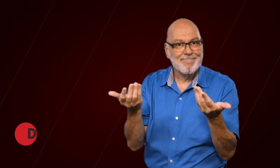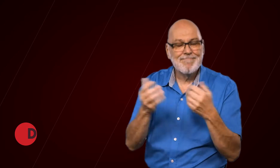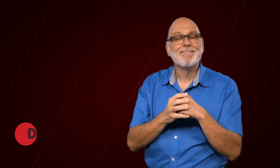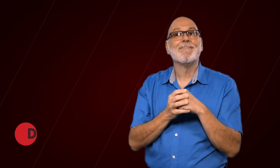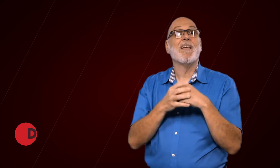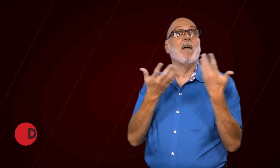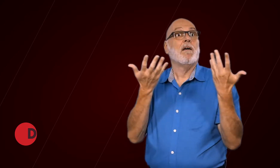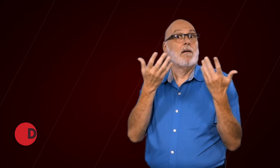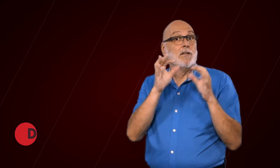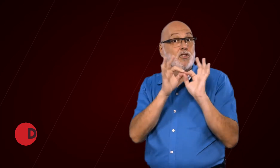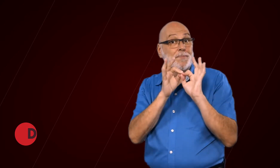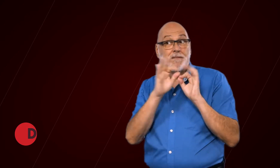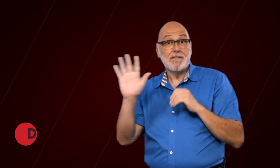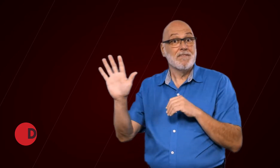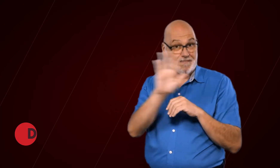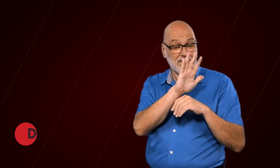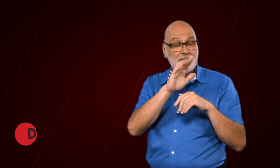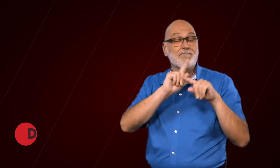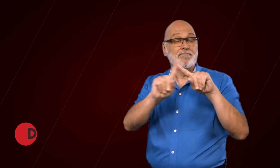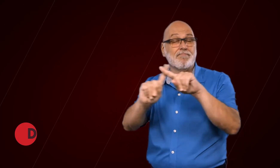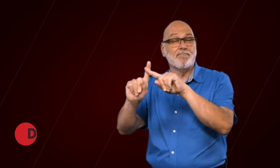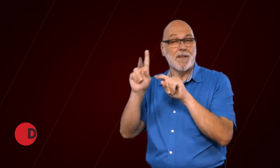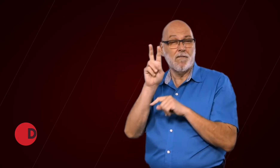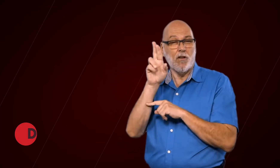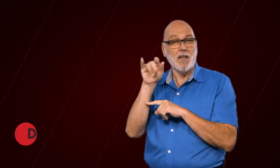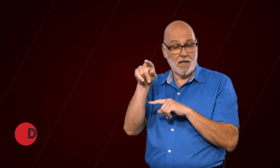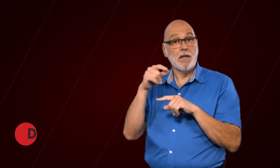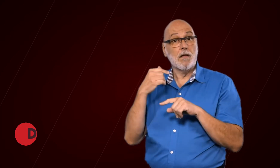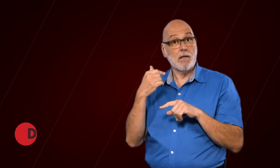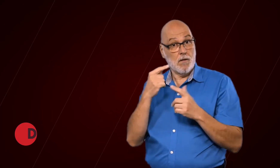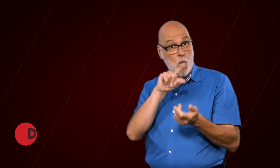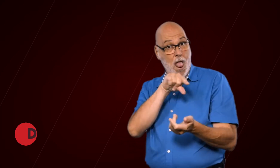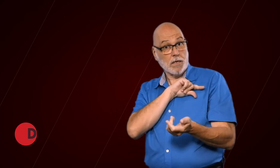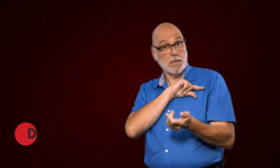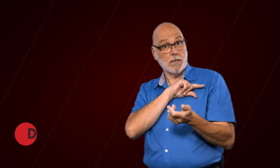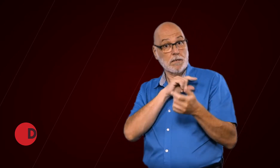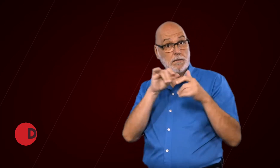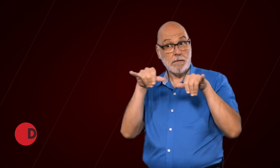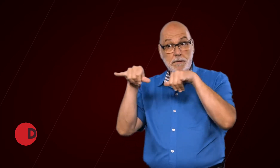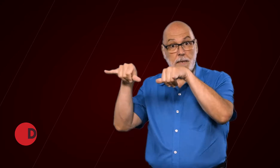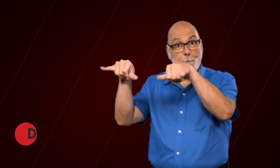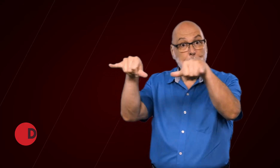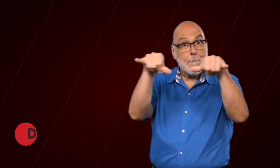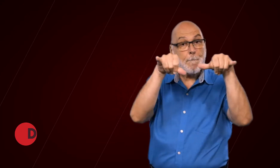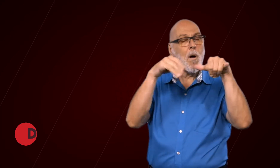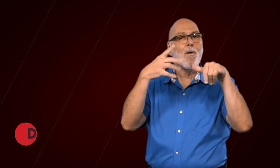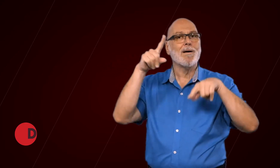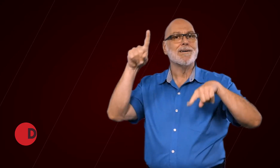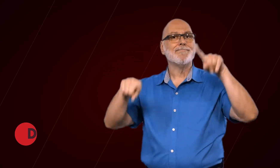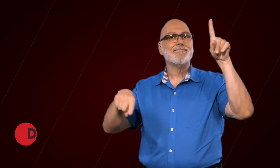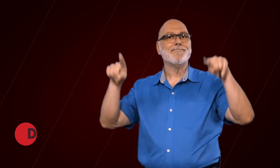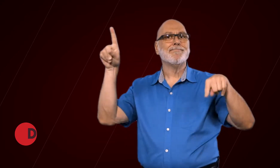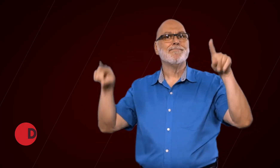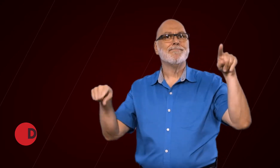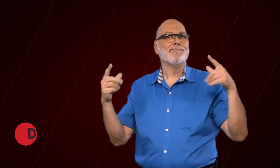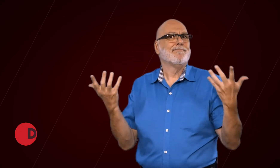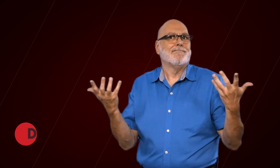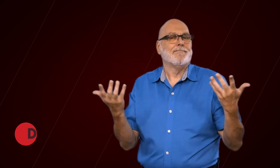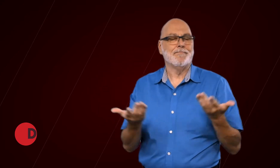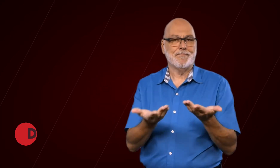can vary significantly.